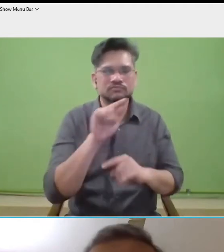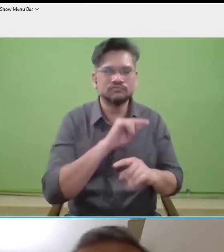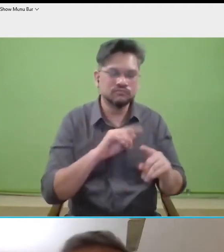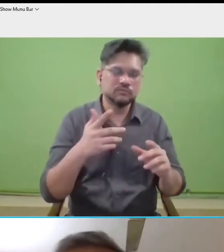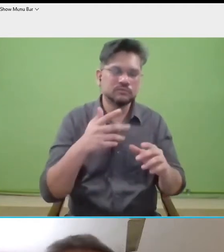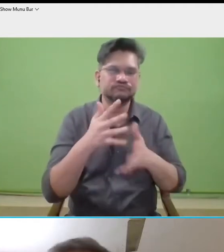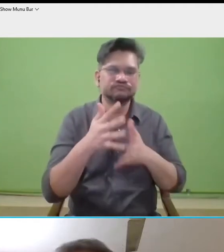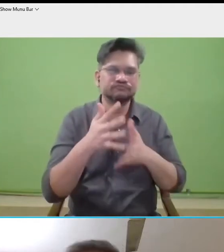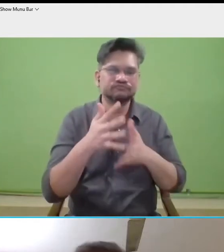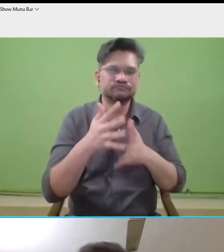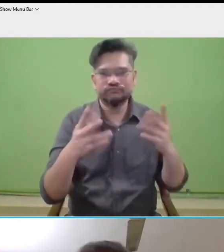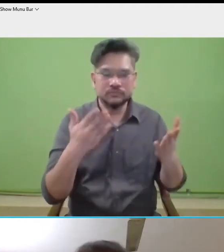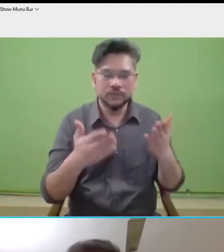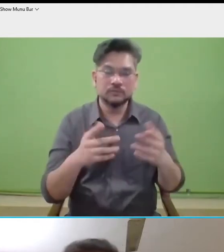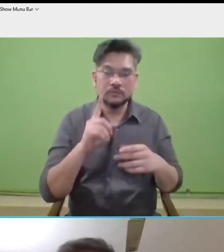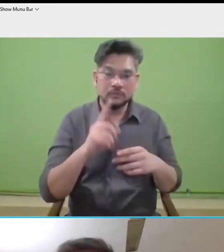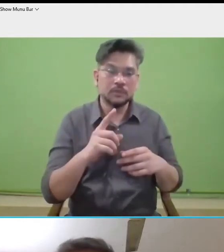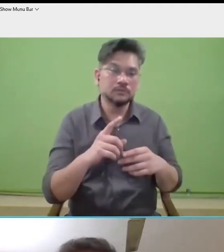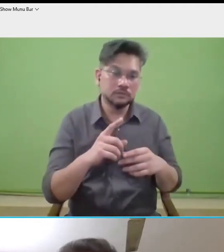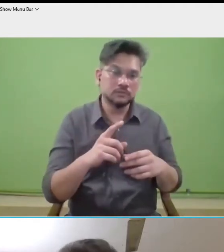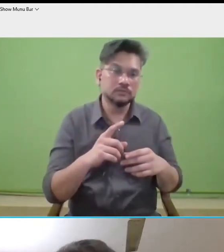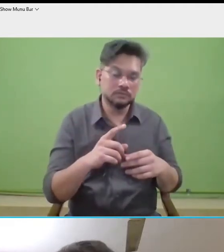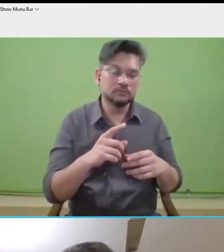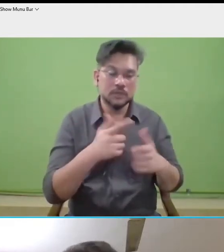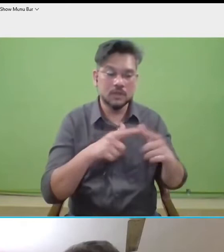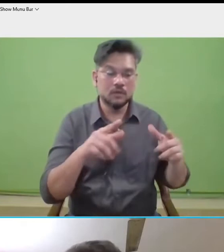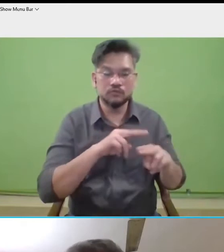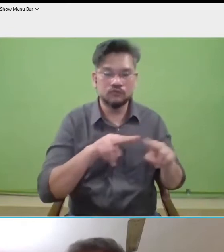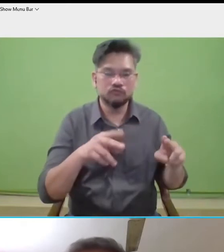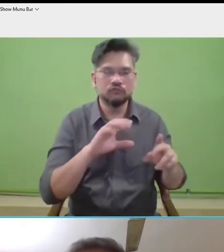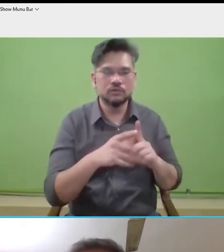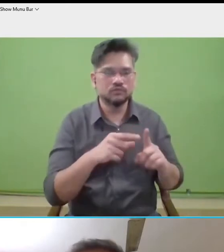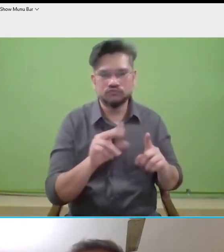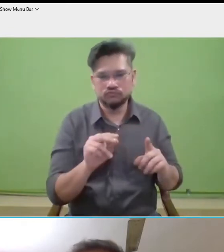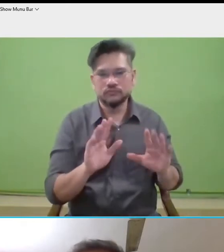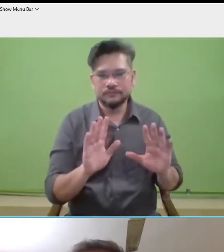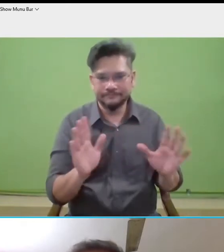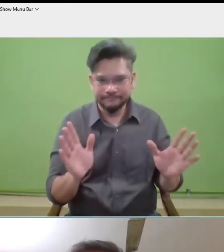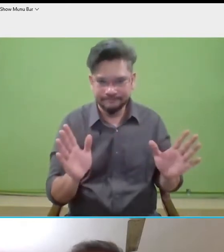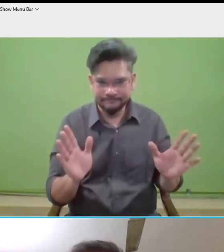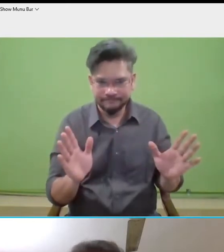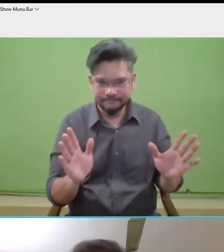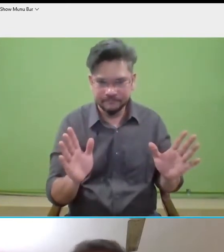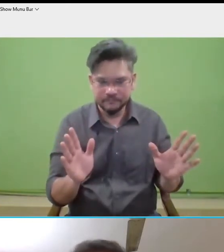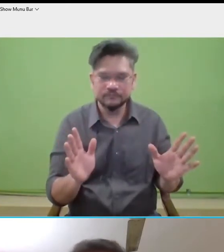things but not everything in languages culture based okay so this is one issue which we need to